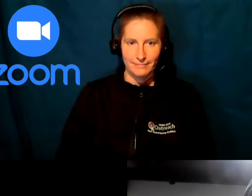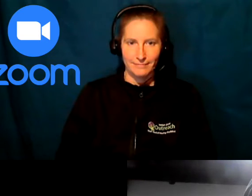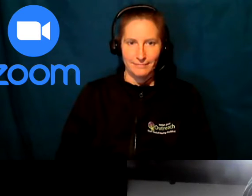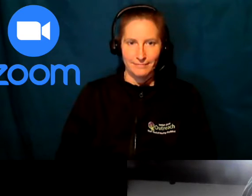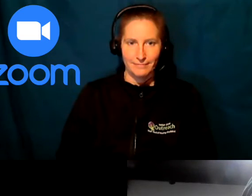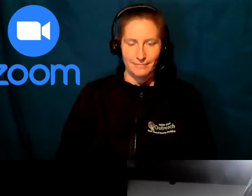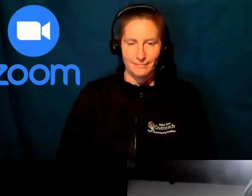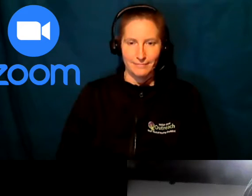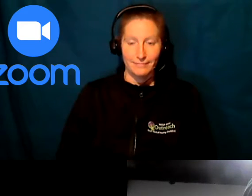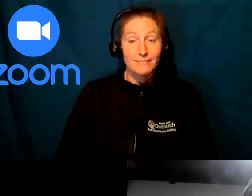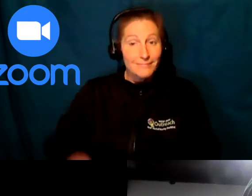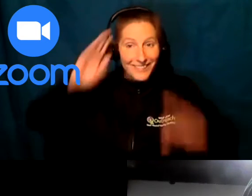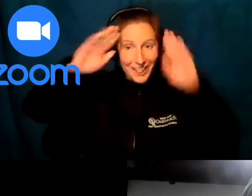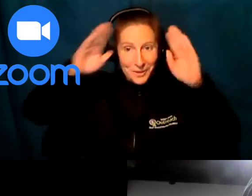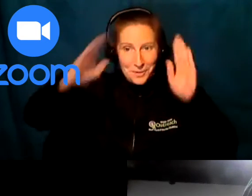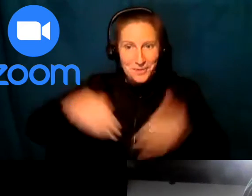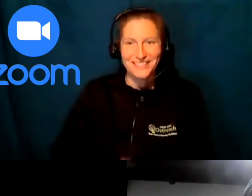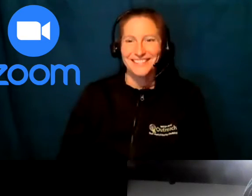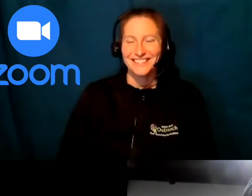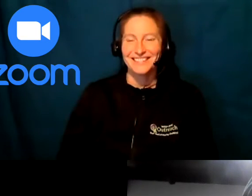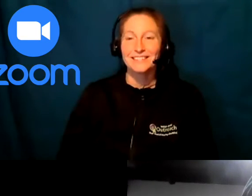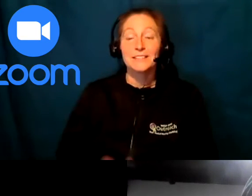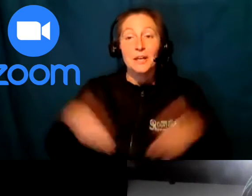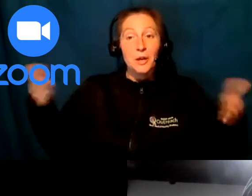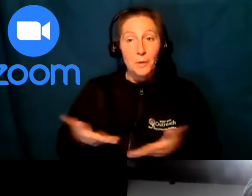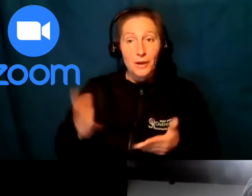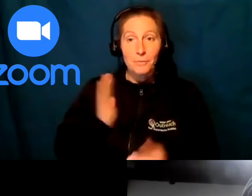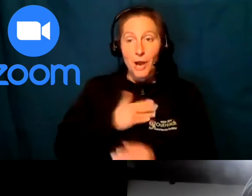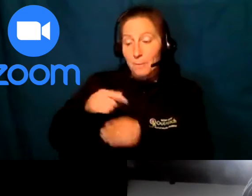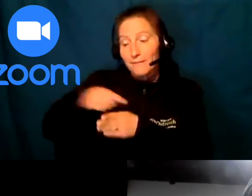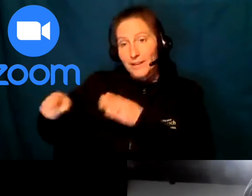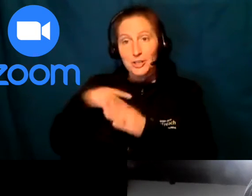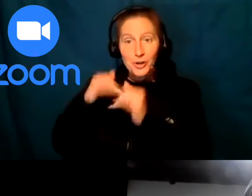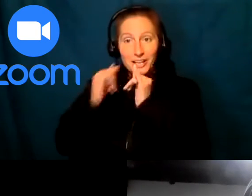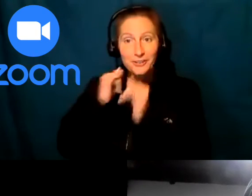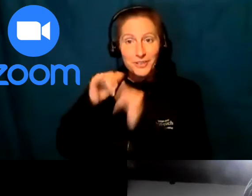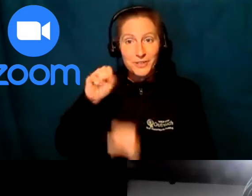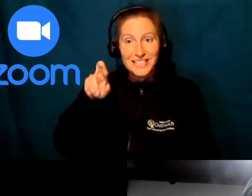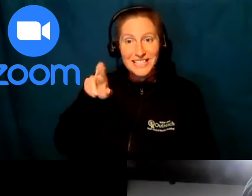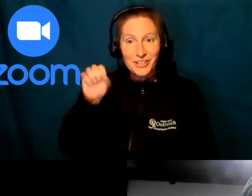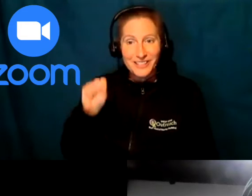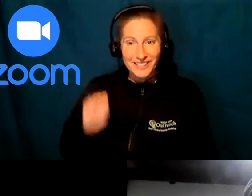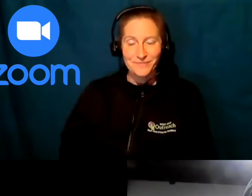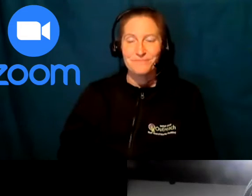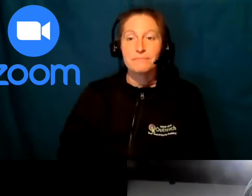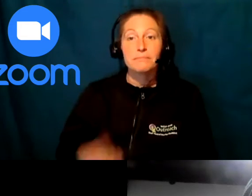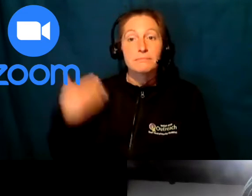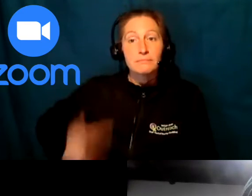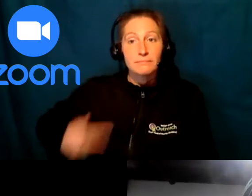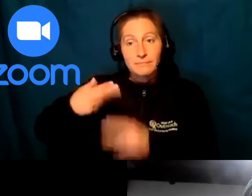Maryann: Hello, welcome to our professional interview series. My name is Maryann Barnett and